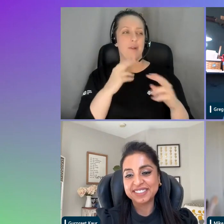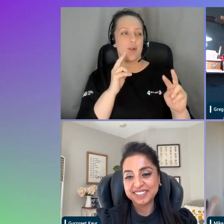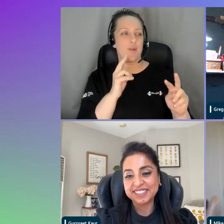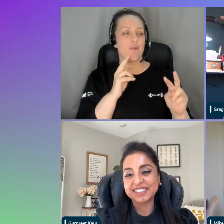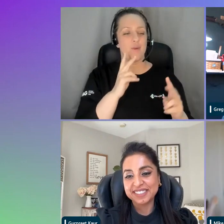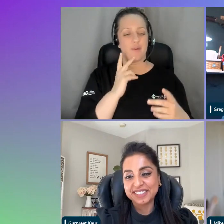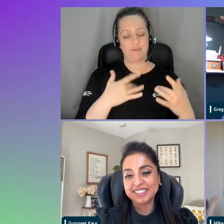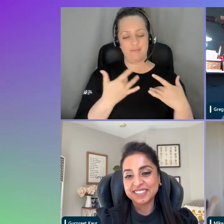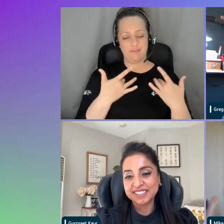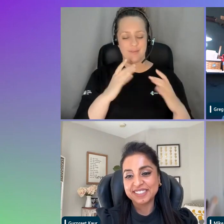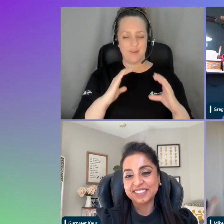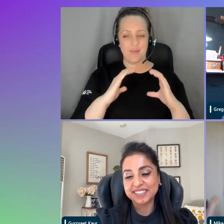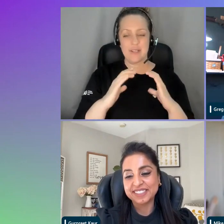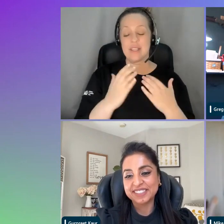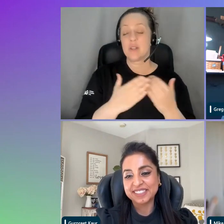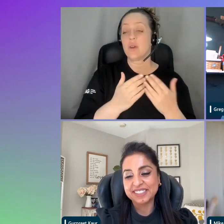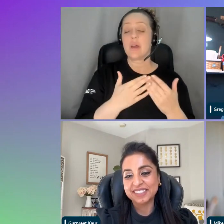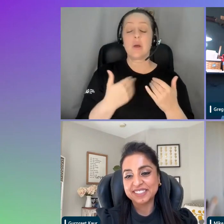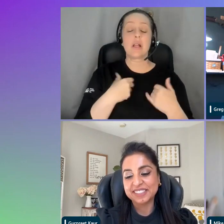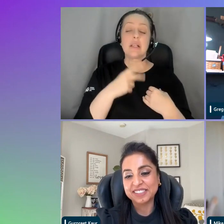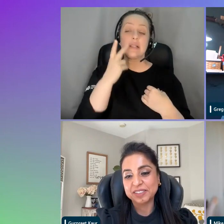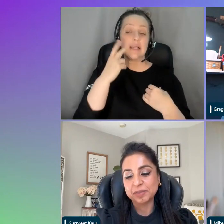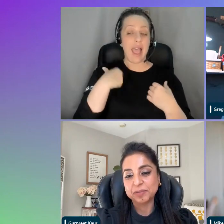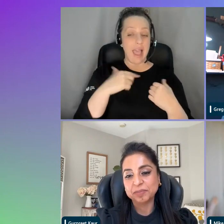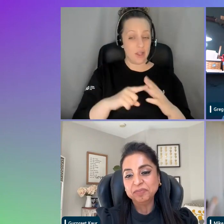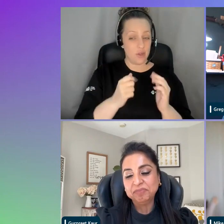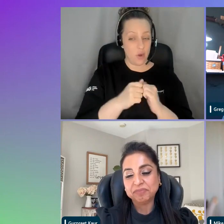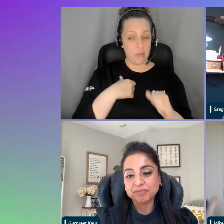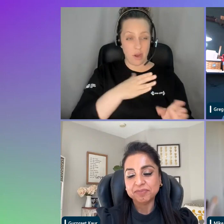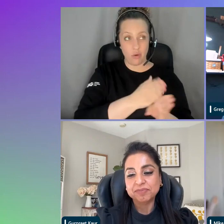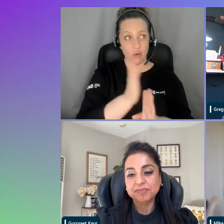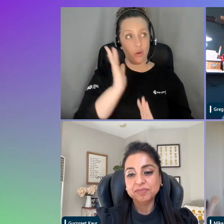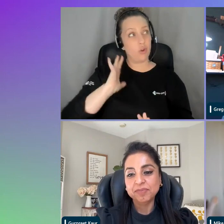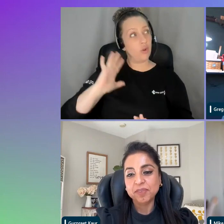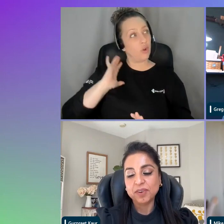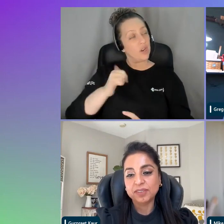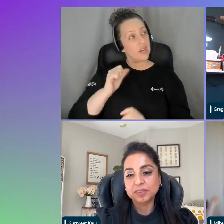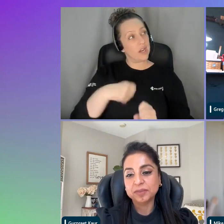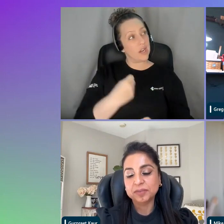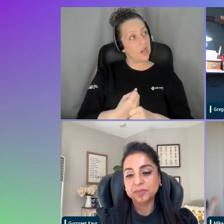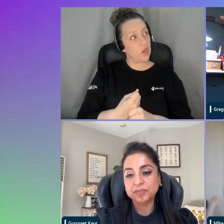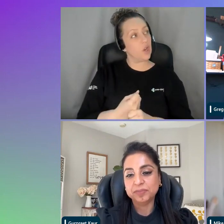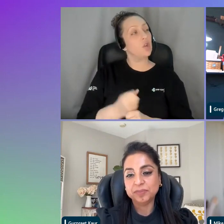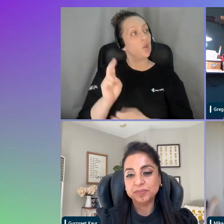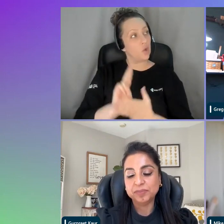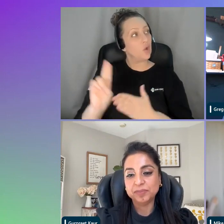this conversation. Um, so let's see, I think I started my career about with about ten years at a university environment in